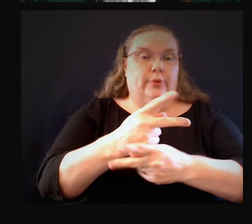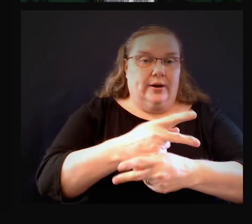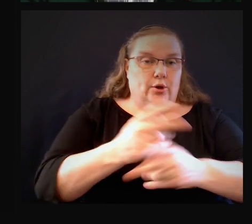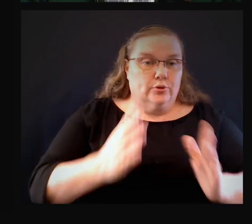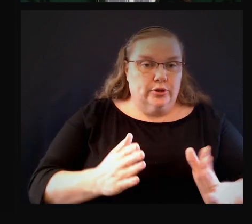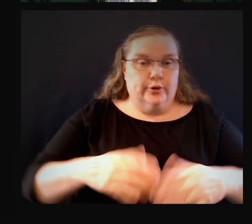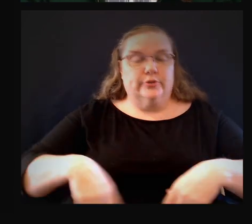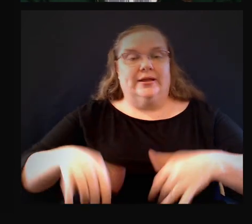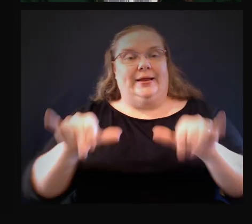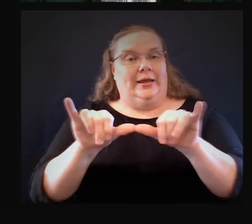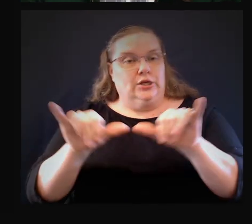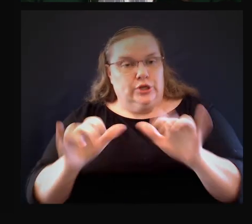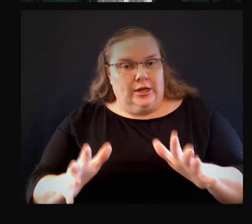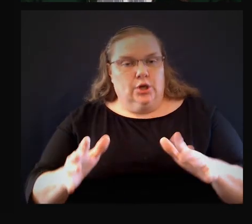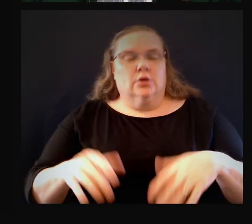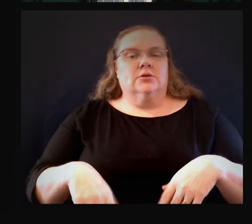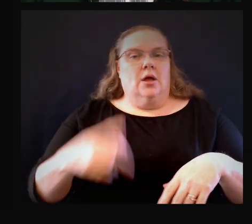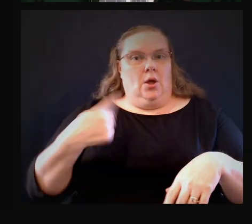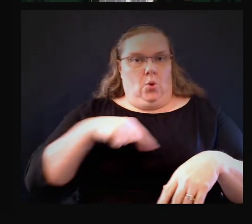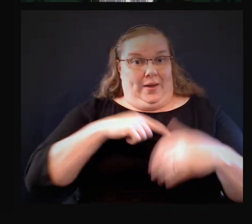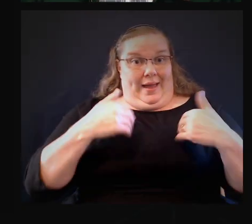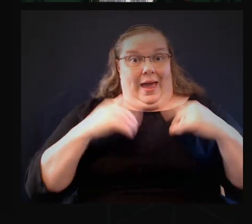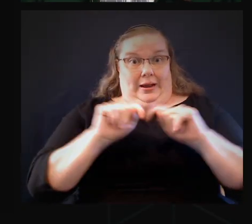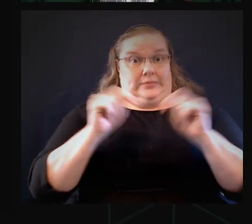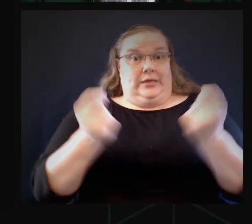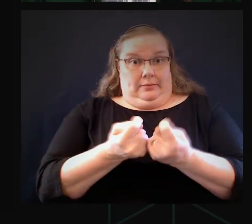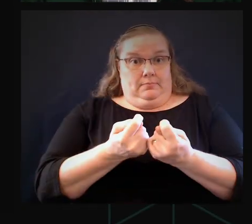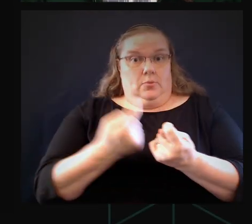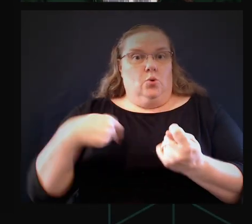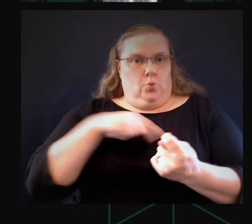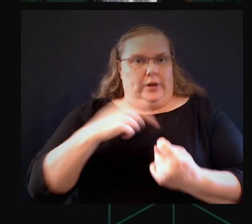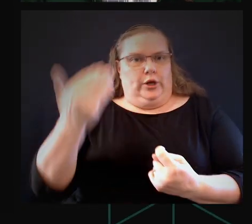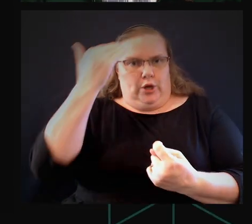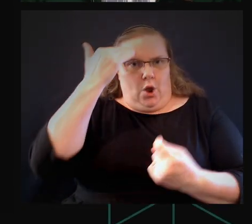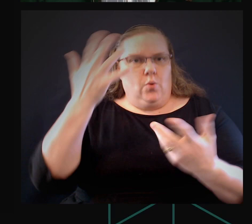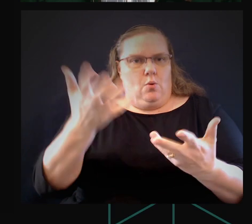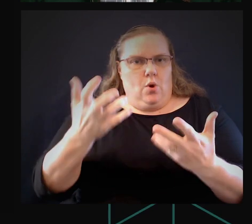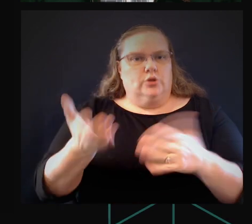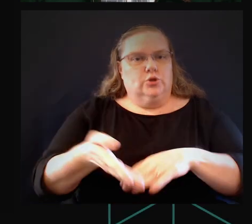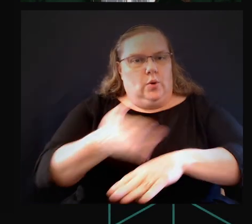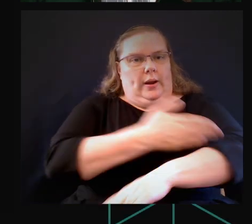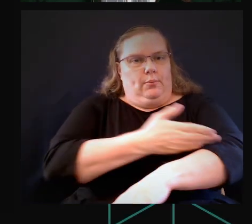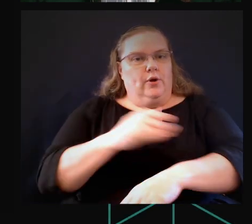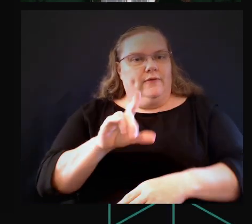At this point, we have a team. We know we want to improve our code, but we don't know exactly where to start.